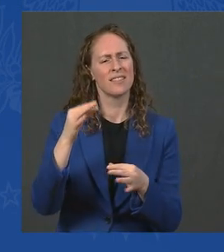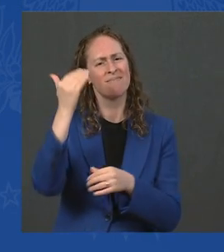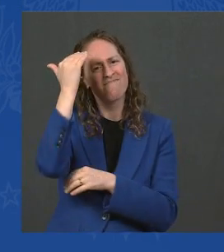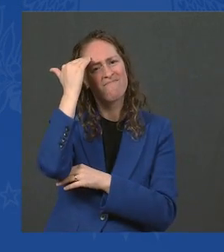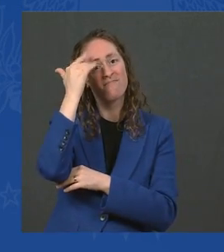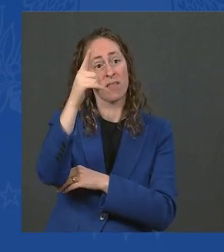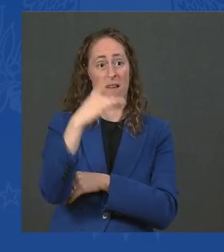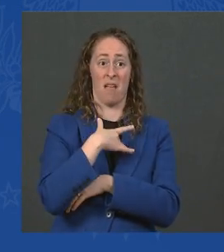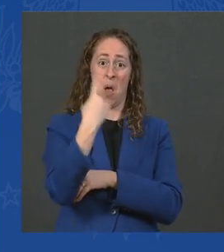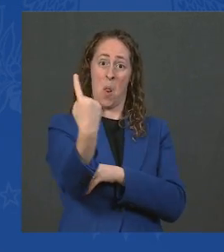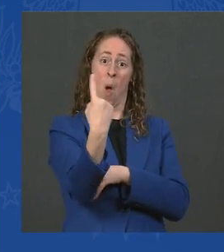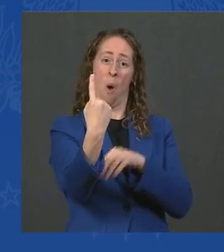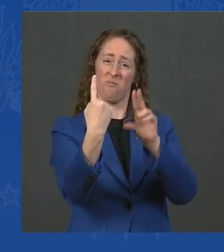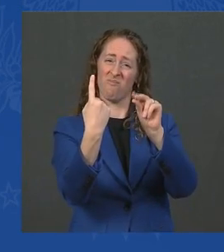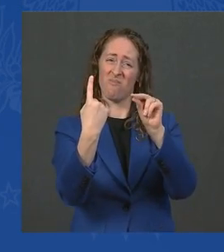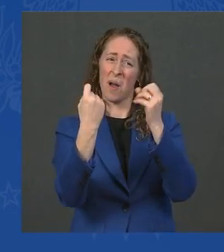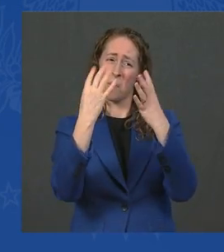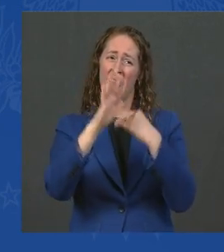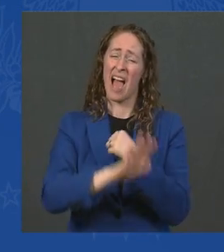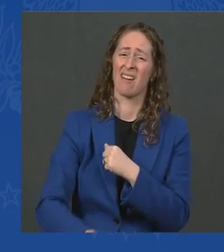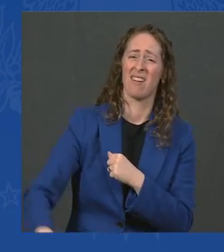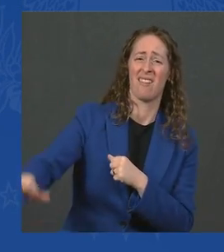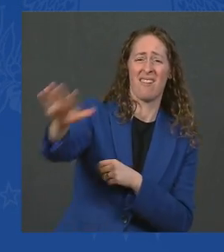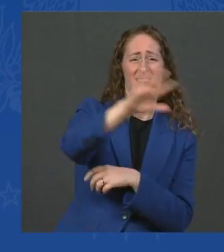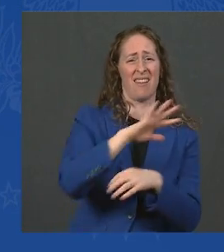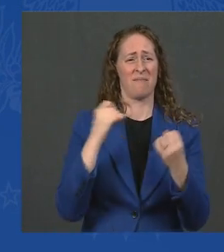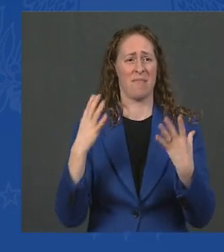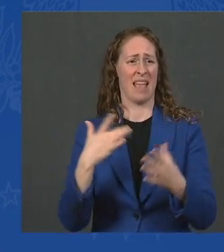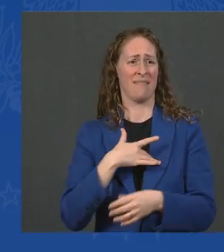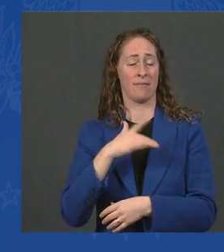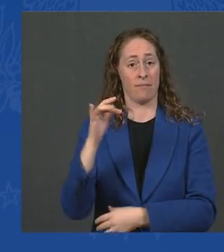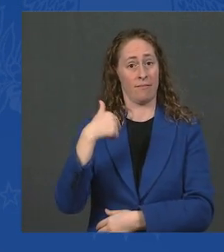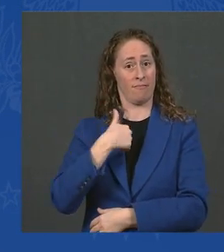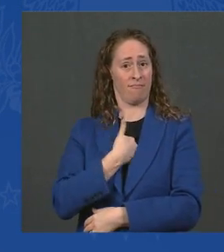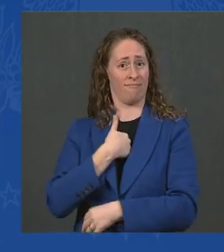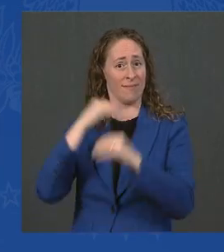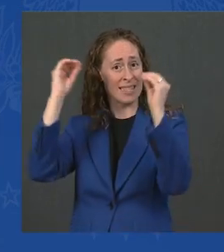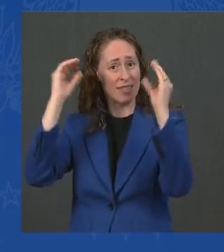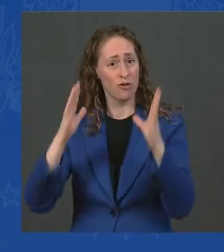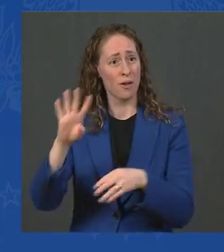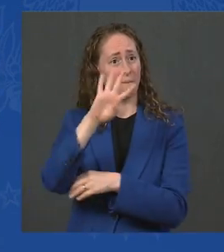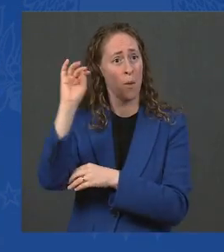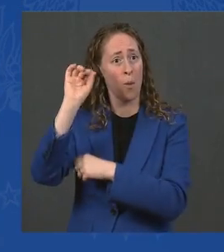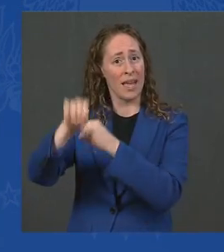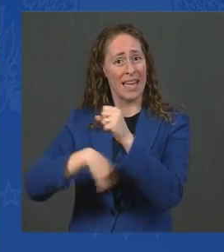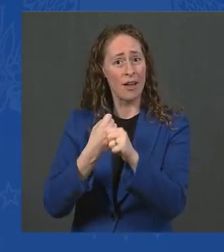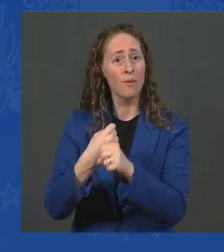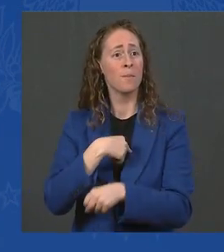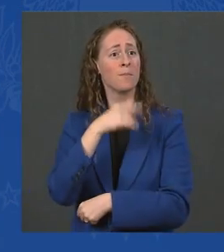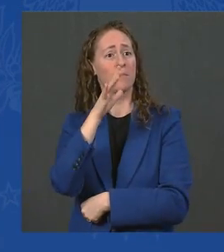I've seen that classrooms are so much more than places where our children learn math and reading.